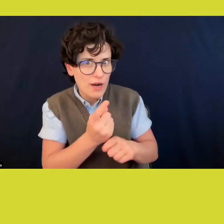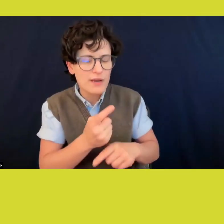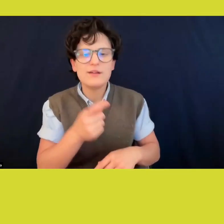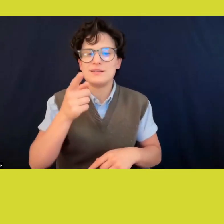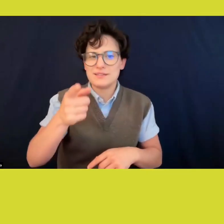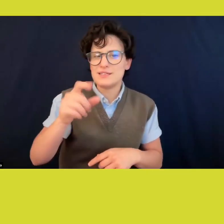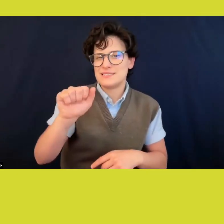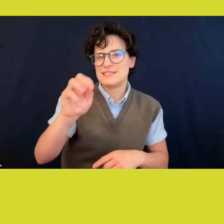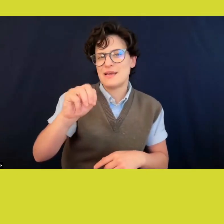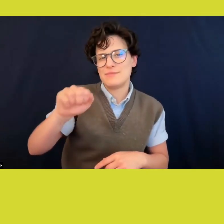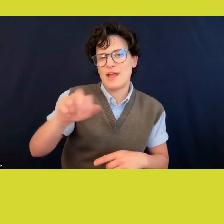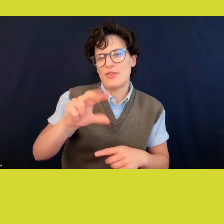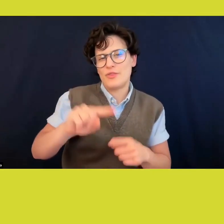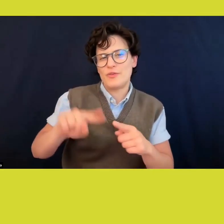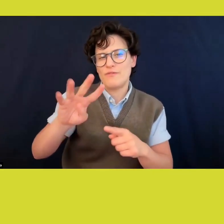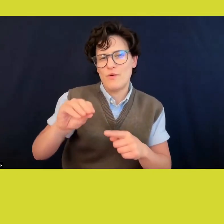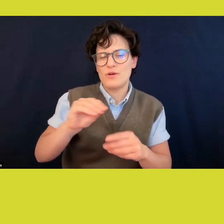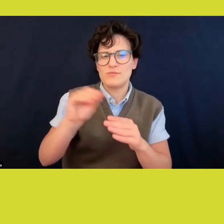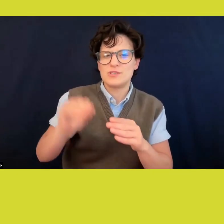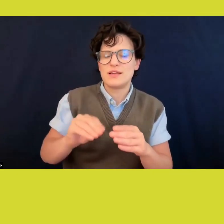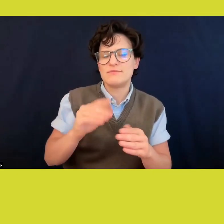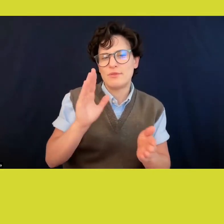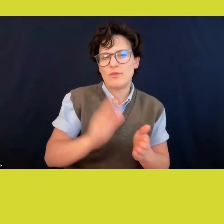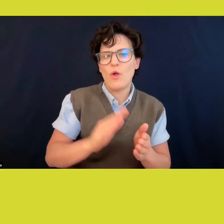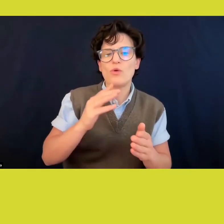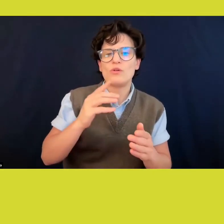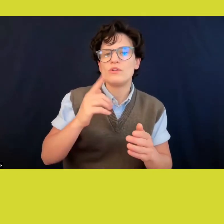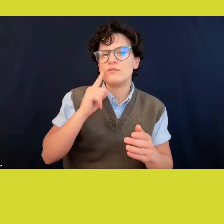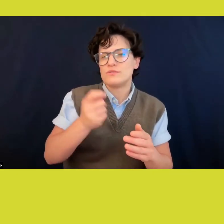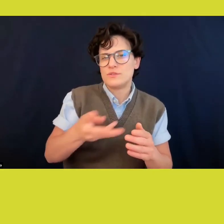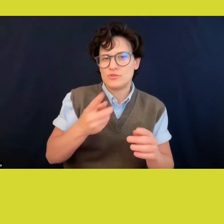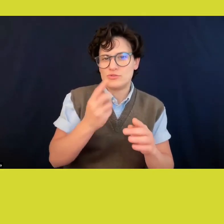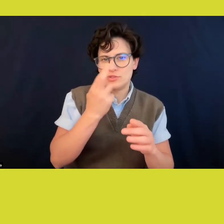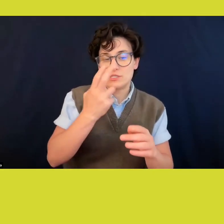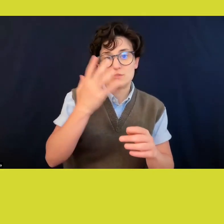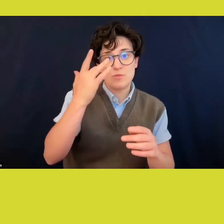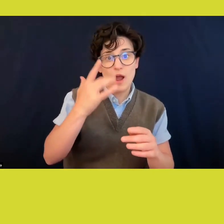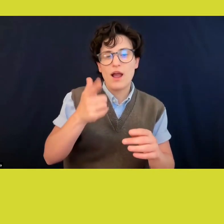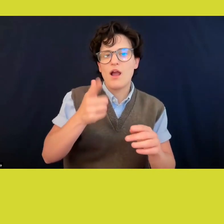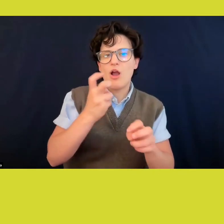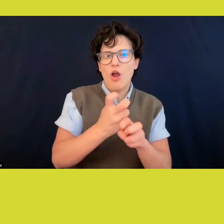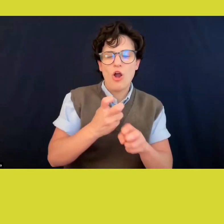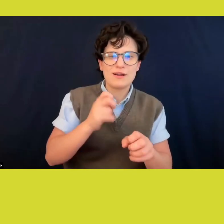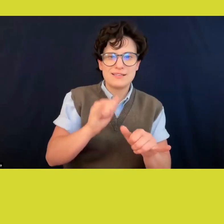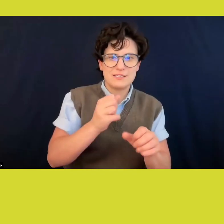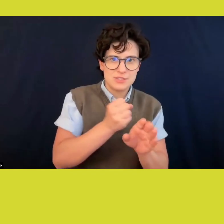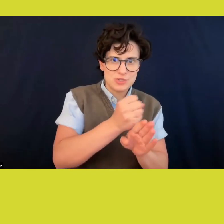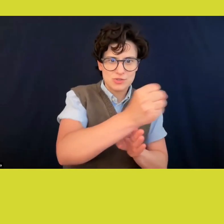One is it's hard to stay sober or participate in treatment when you're homeless. So people can't get in.